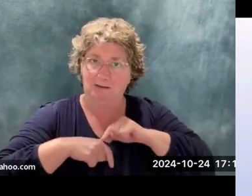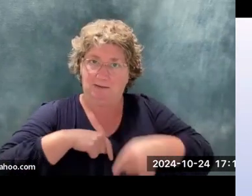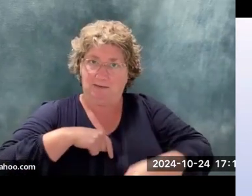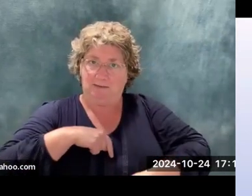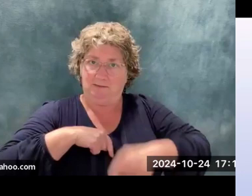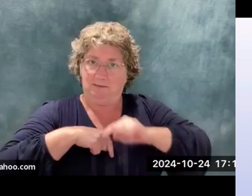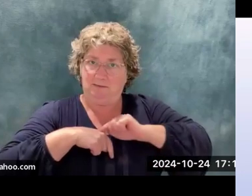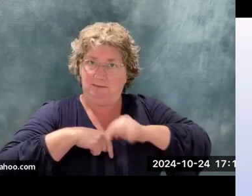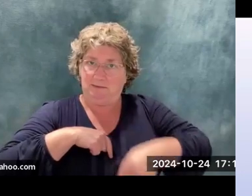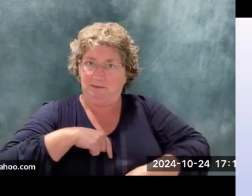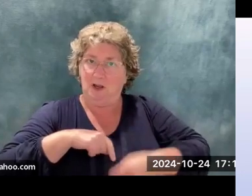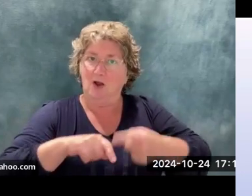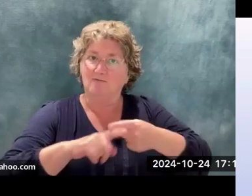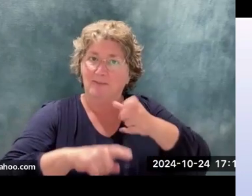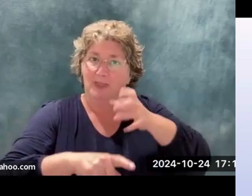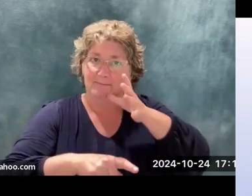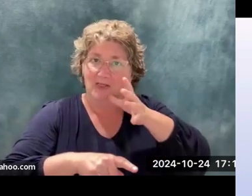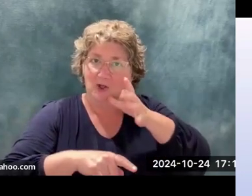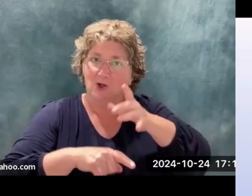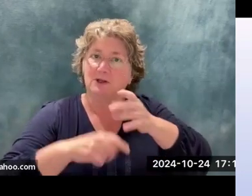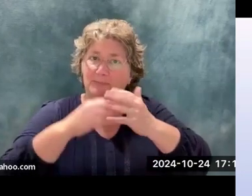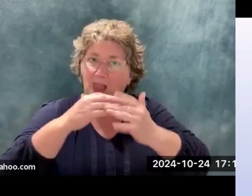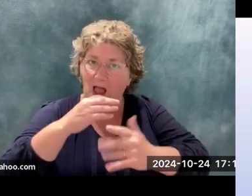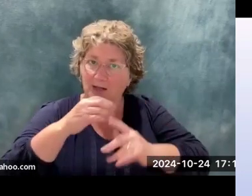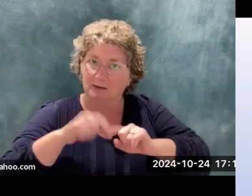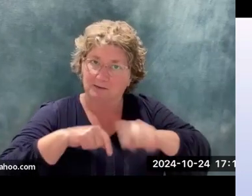the newborn baby and protects the newborn baby from influenza.